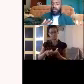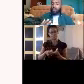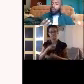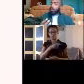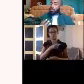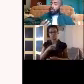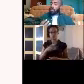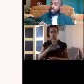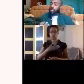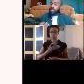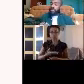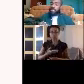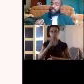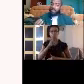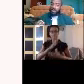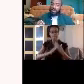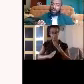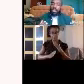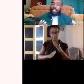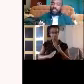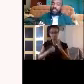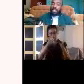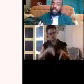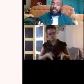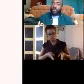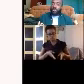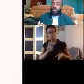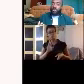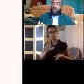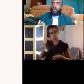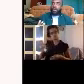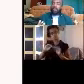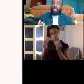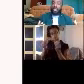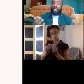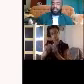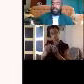it's an organization, or as an individual, to understand how you also play into these